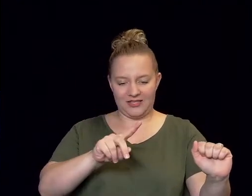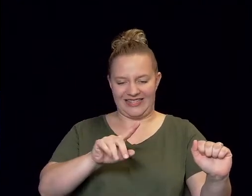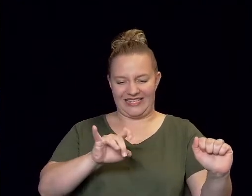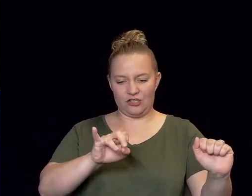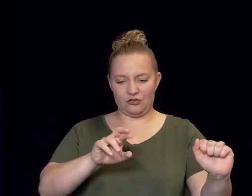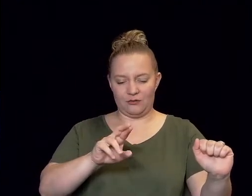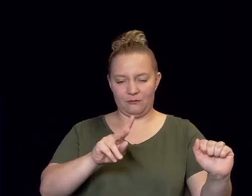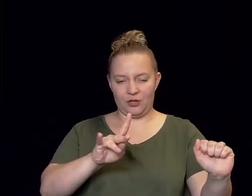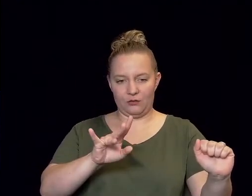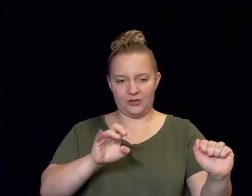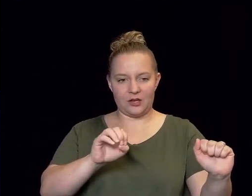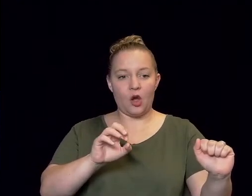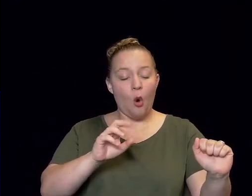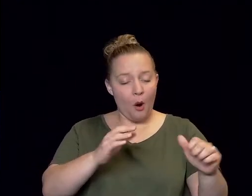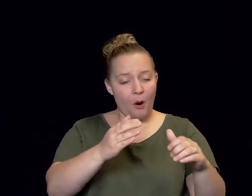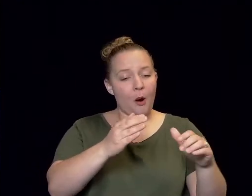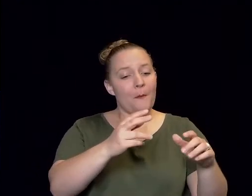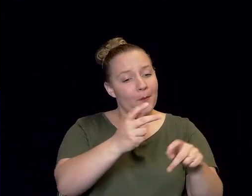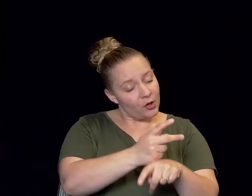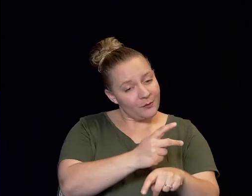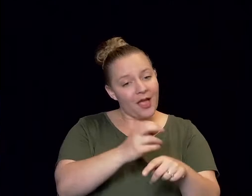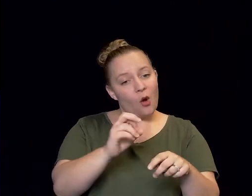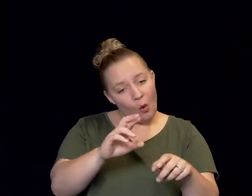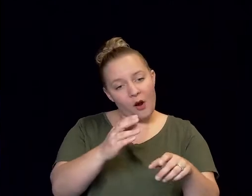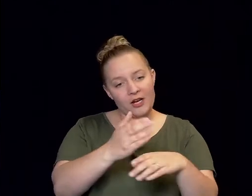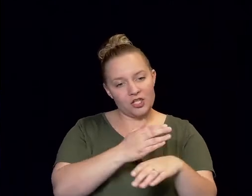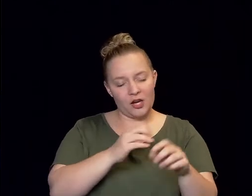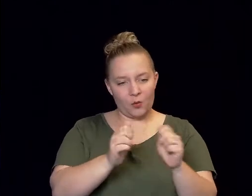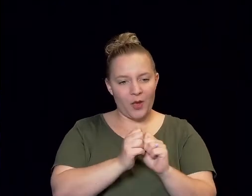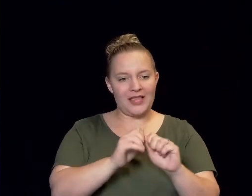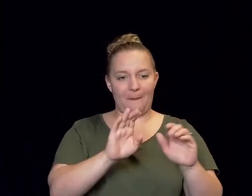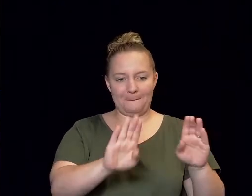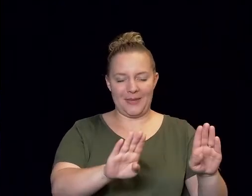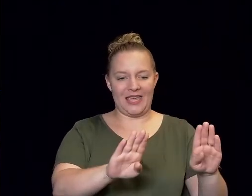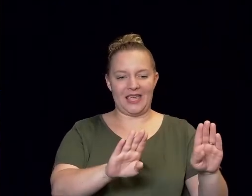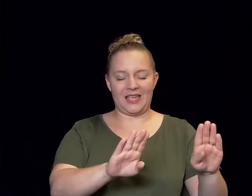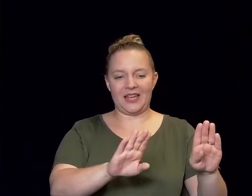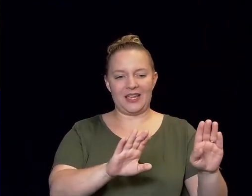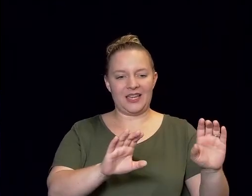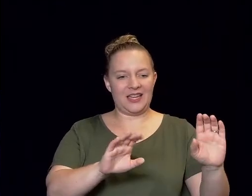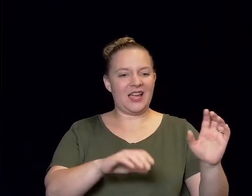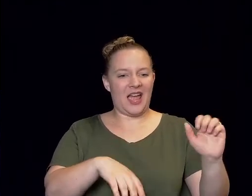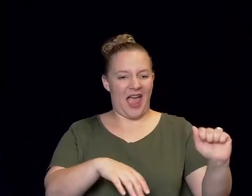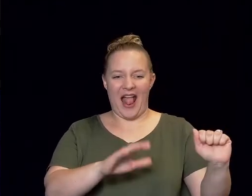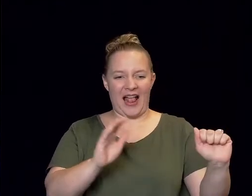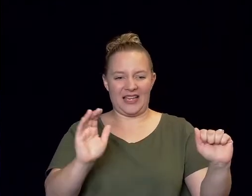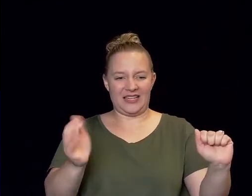multiply or share with the letter b. And, whenever I'm doing that, I'm multiplying here. That's why I